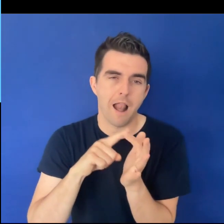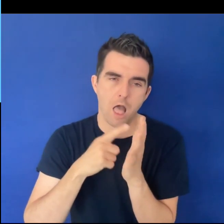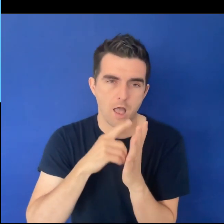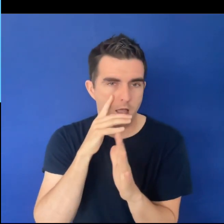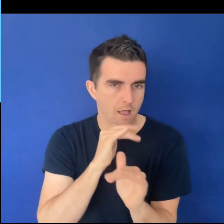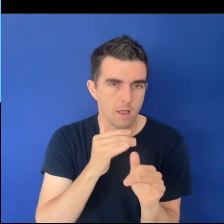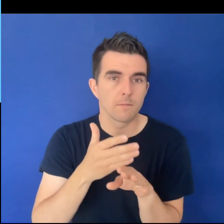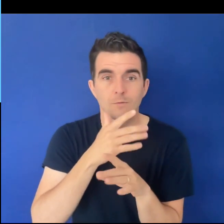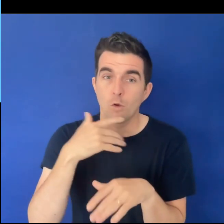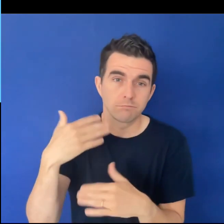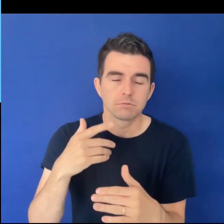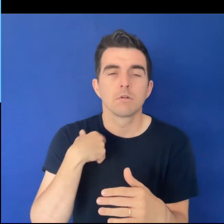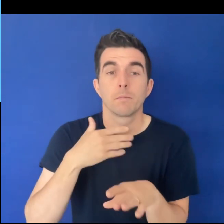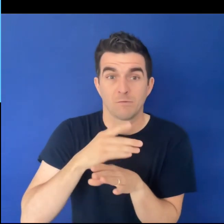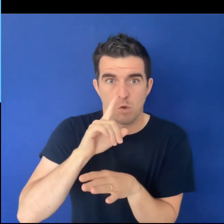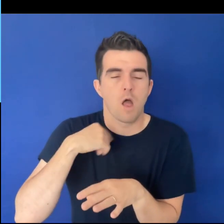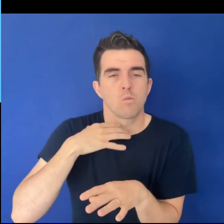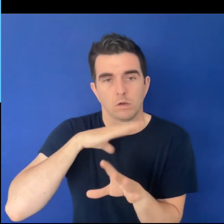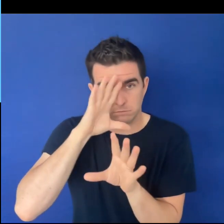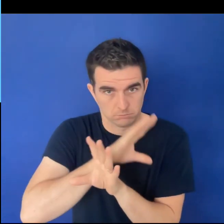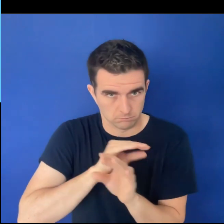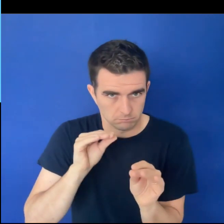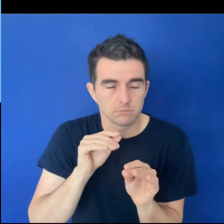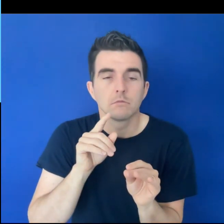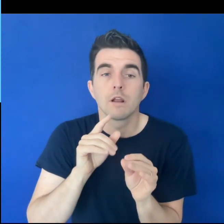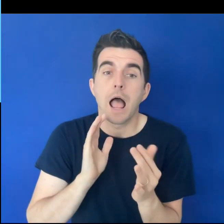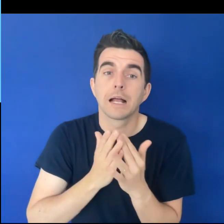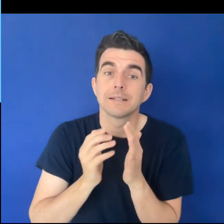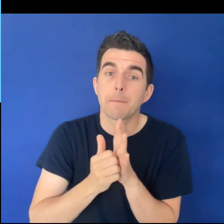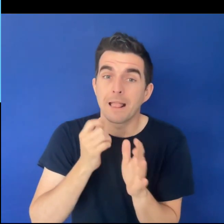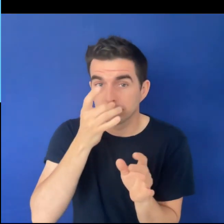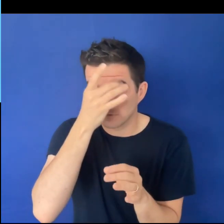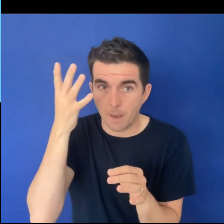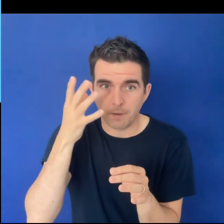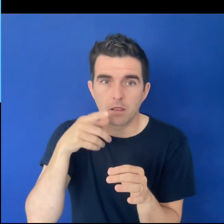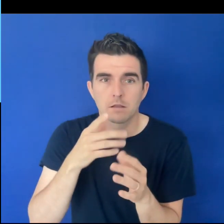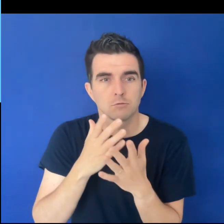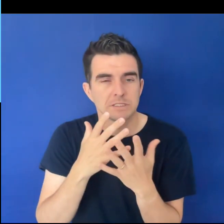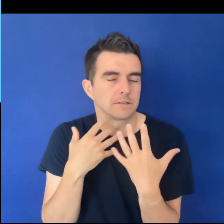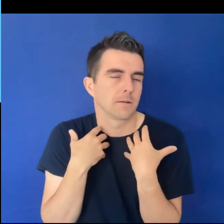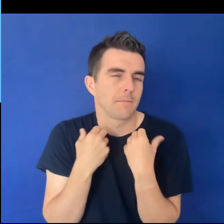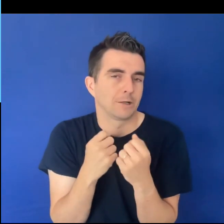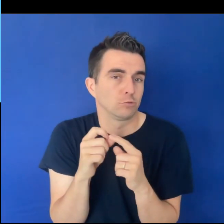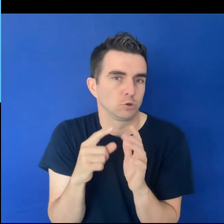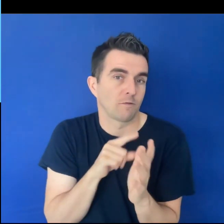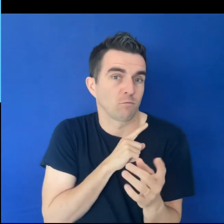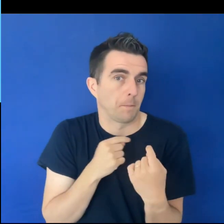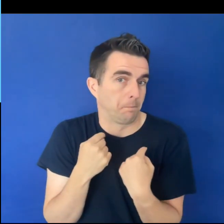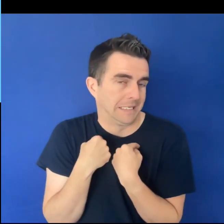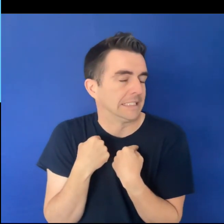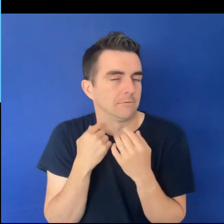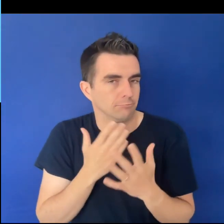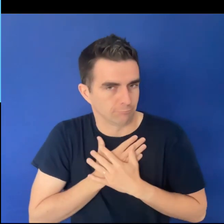but before that, I want to make a quick announcement. The Access-Ability Summer Showcase is a bit of a passion project for me, and it’s something that